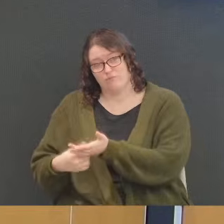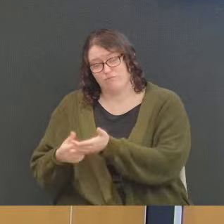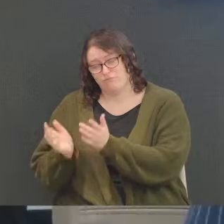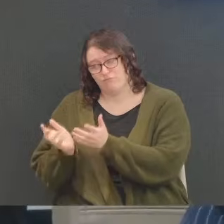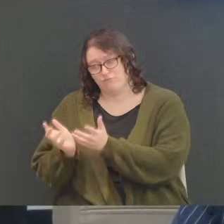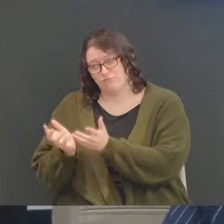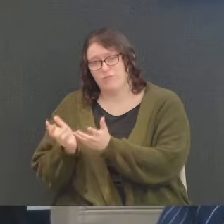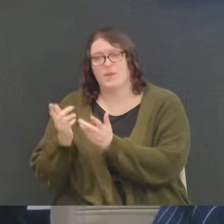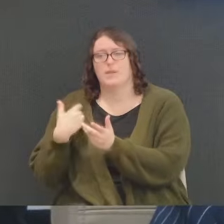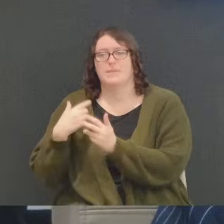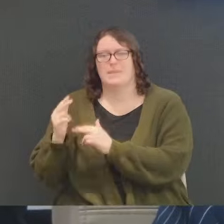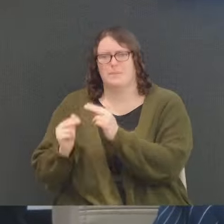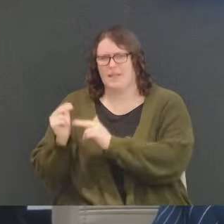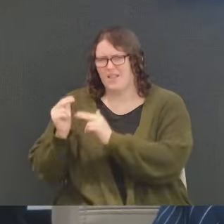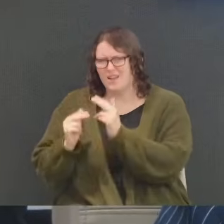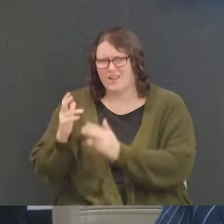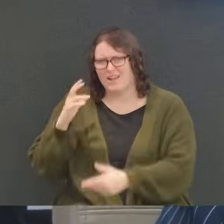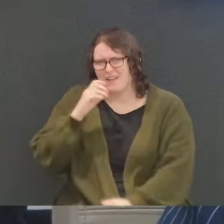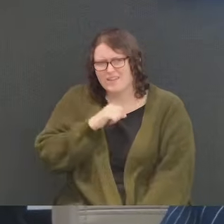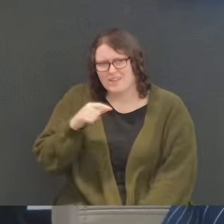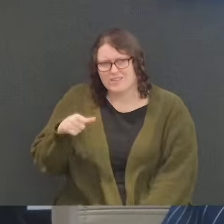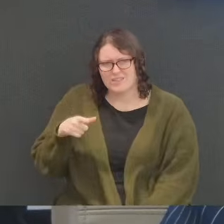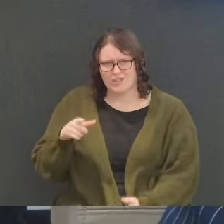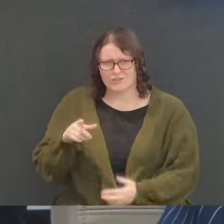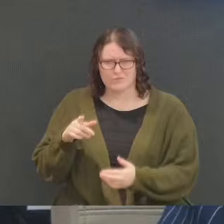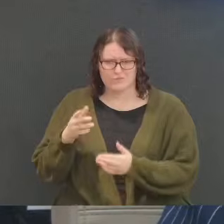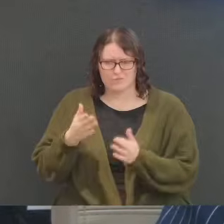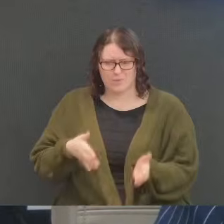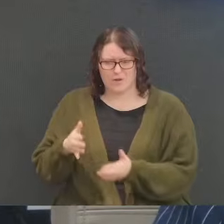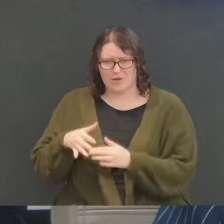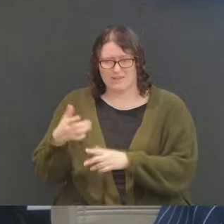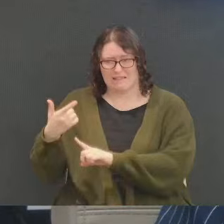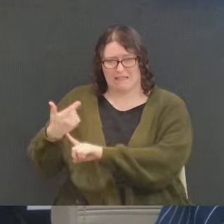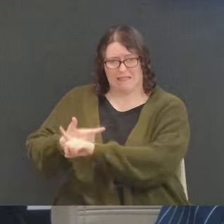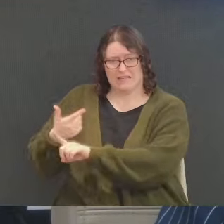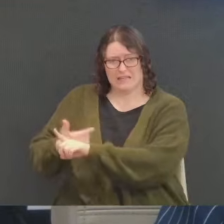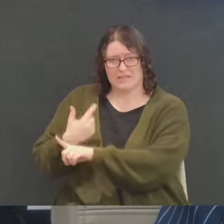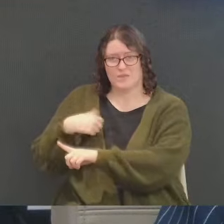building I guess that they're getting ready to either lease and we will have to vote on it.